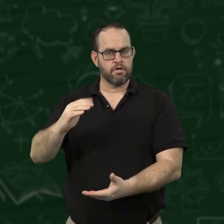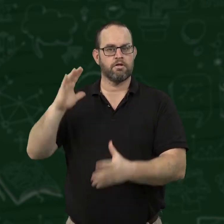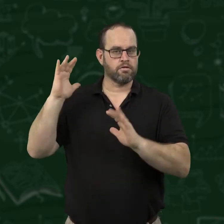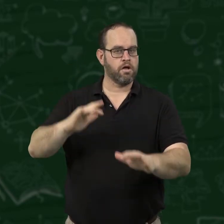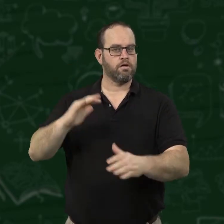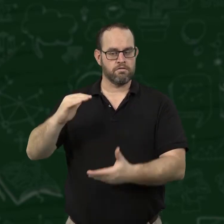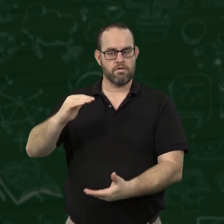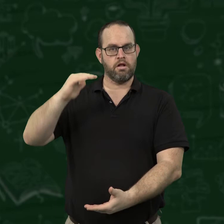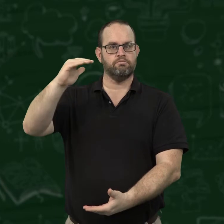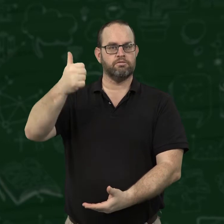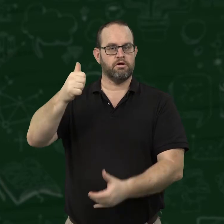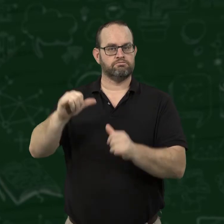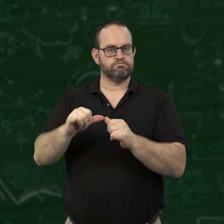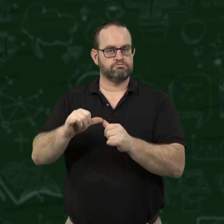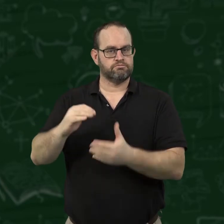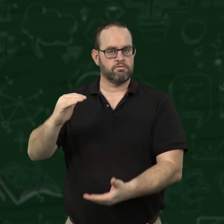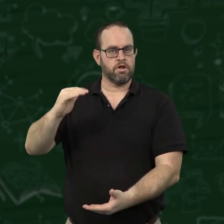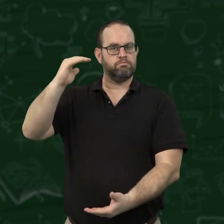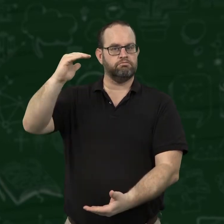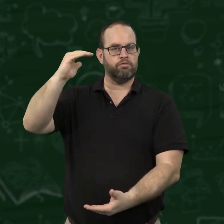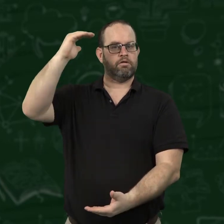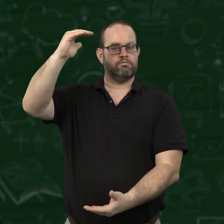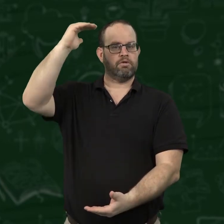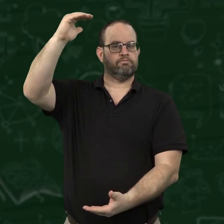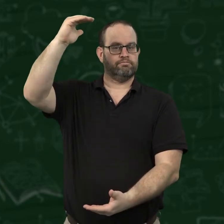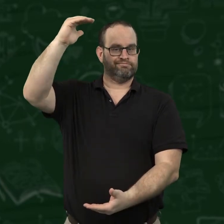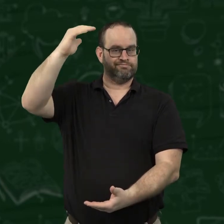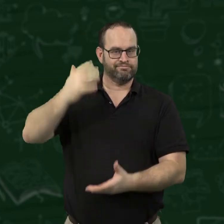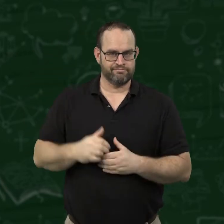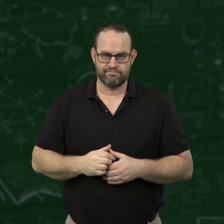The snow keeps falling and now there is 10-inches of snow.